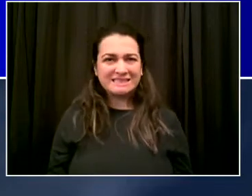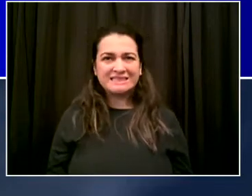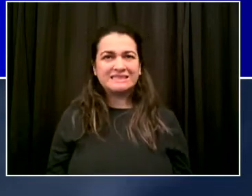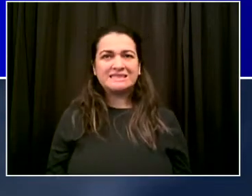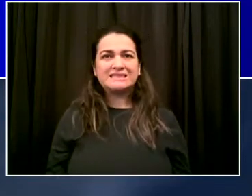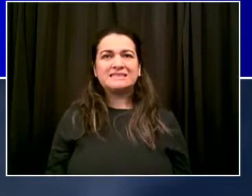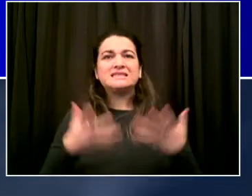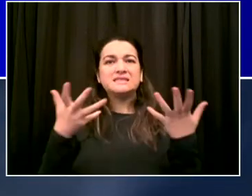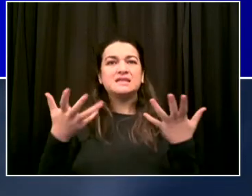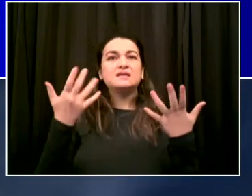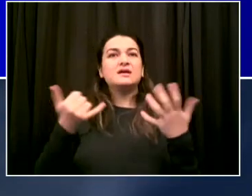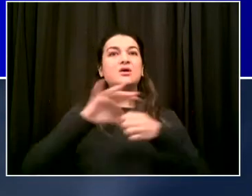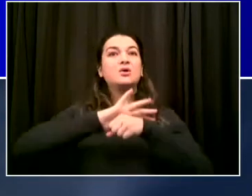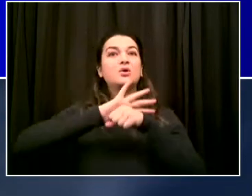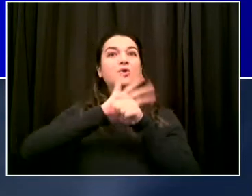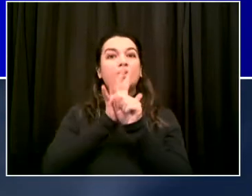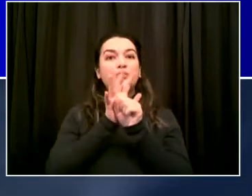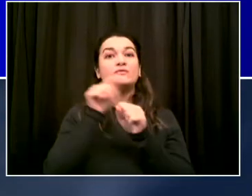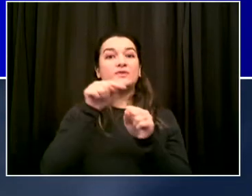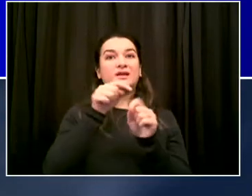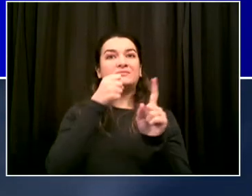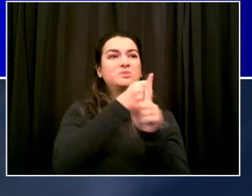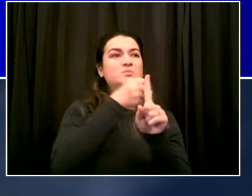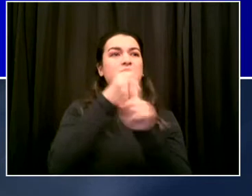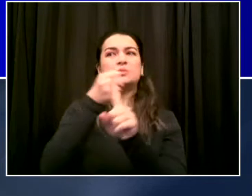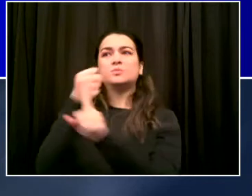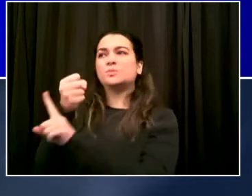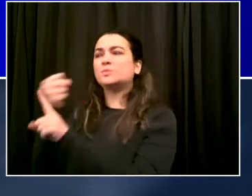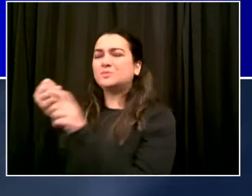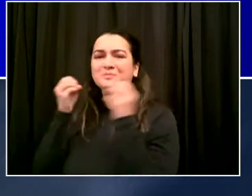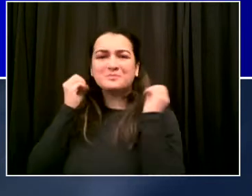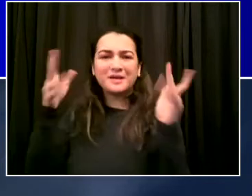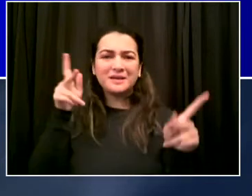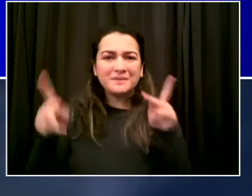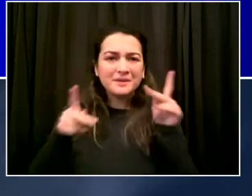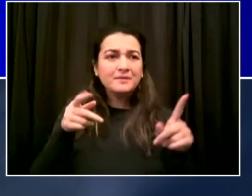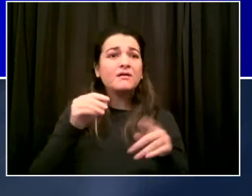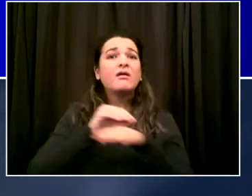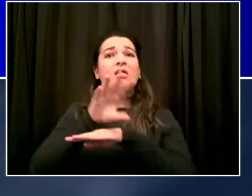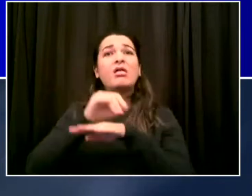HAVE HAD. WE NEED THE CRIMINAL JUSTICE SYSTEM TO BE WORKING NONSTOP. I CAN'T BE BOGGED DOWN.